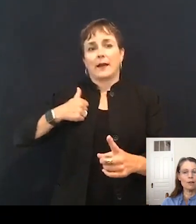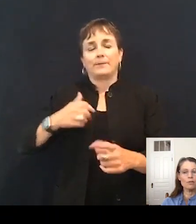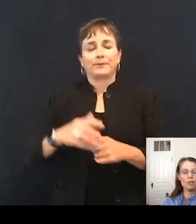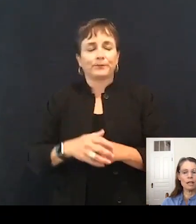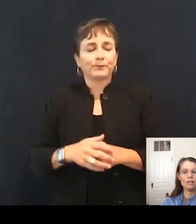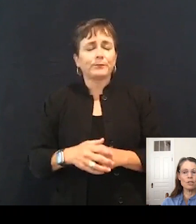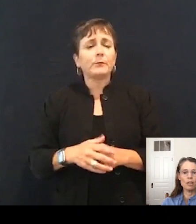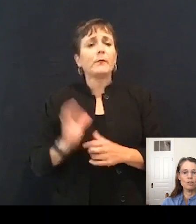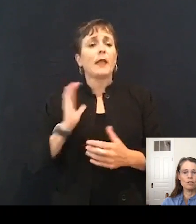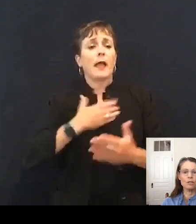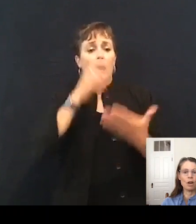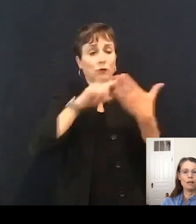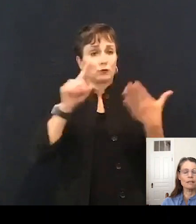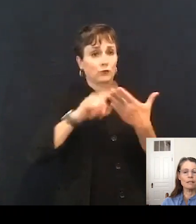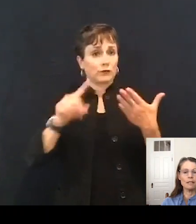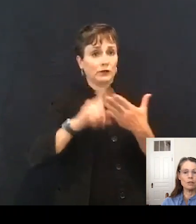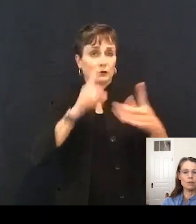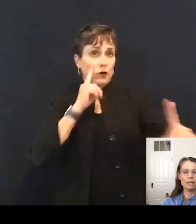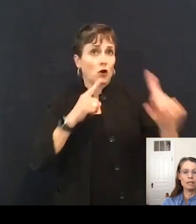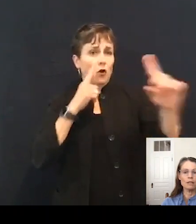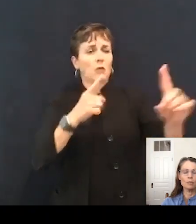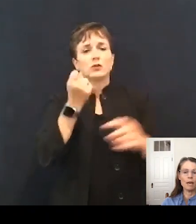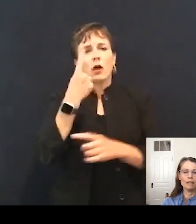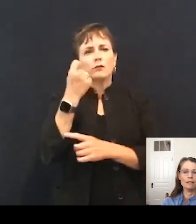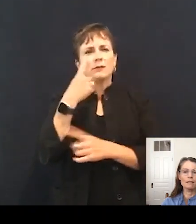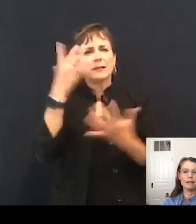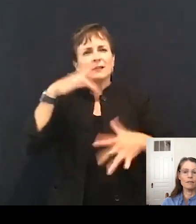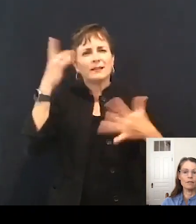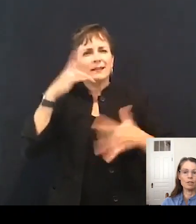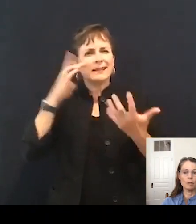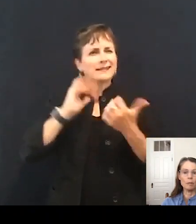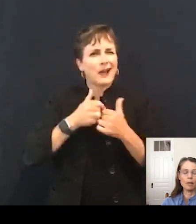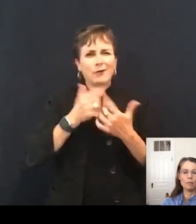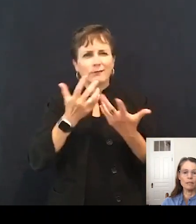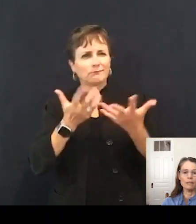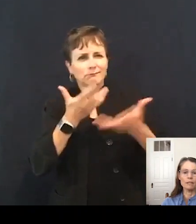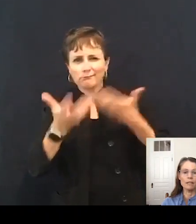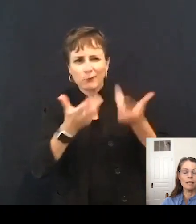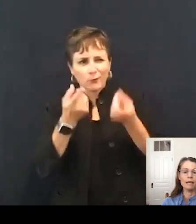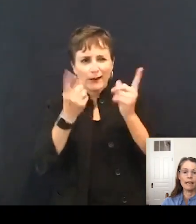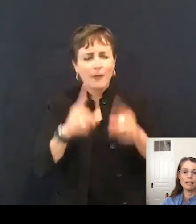how genetic changes cause hearing, balance, and vision impairments.